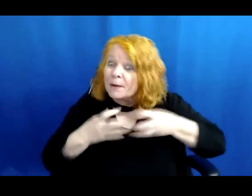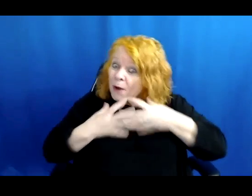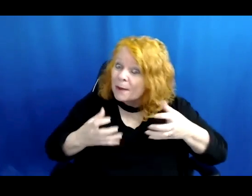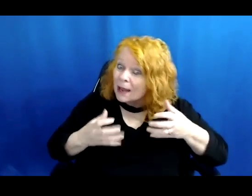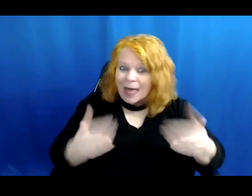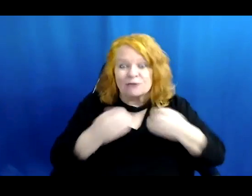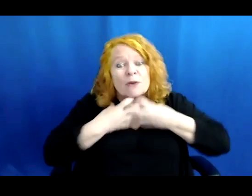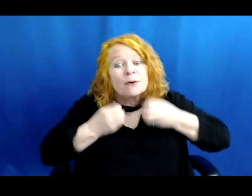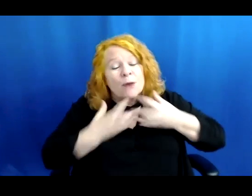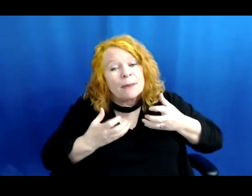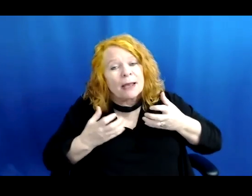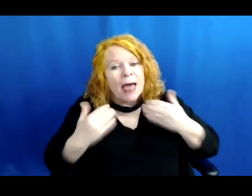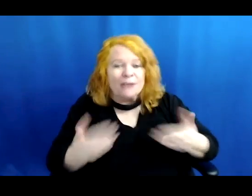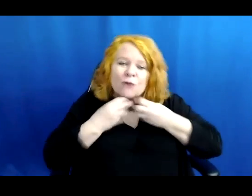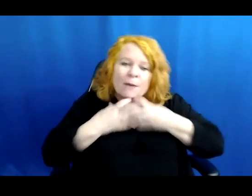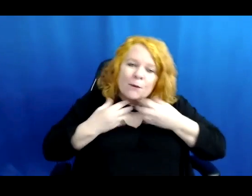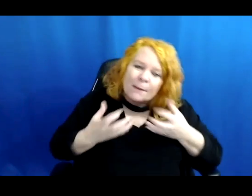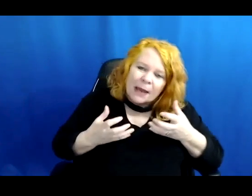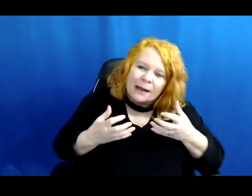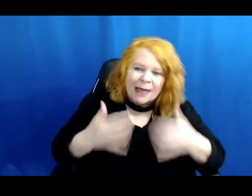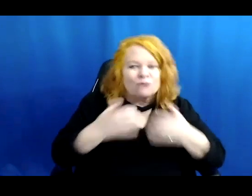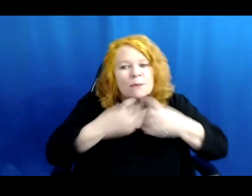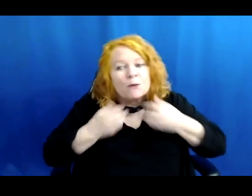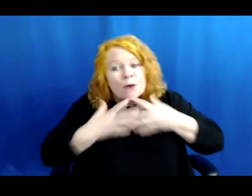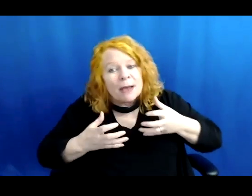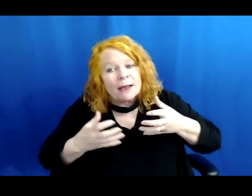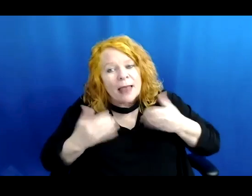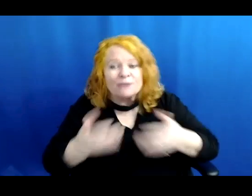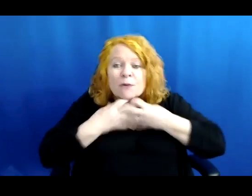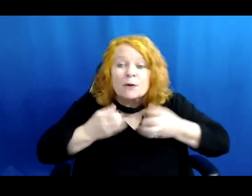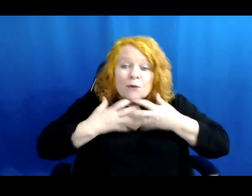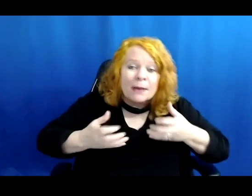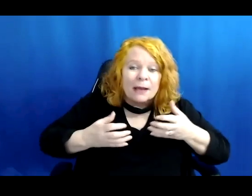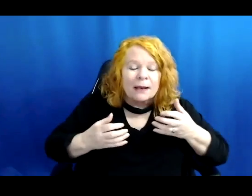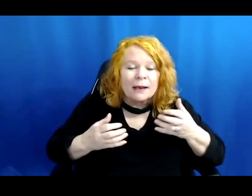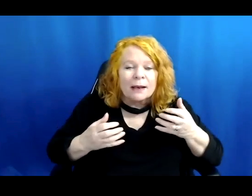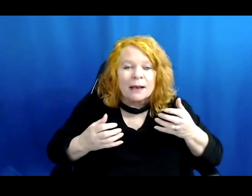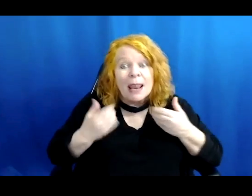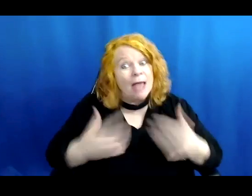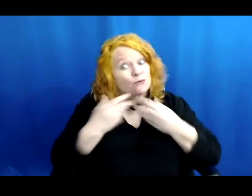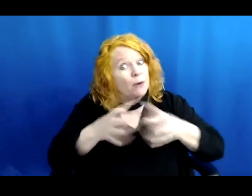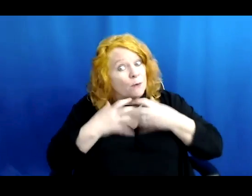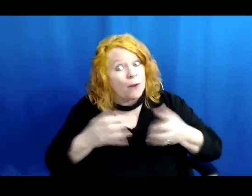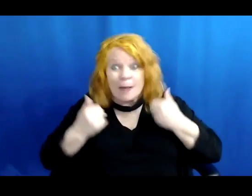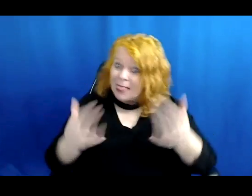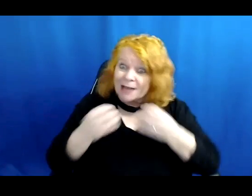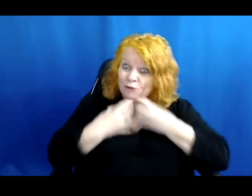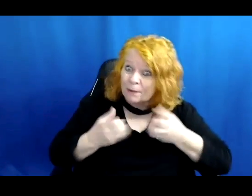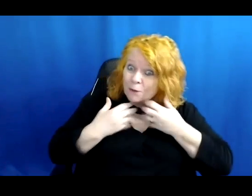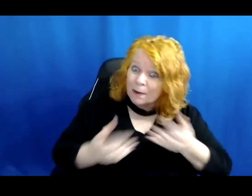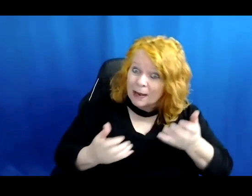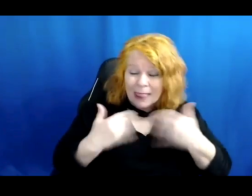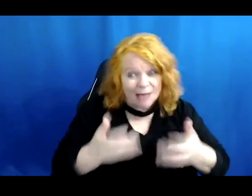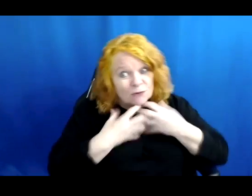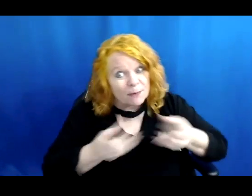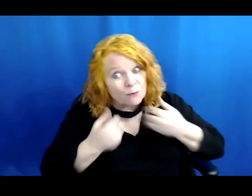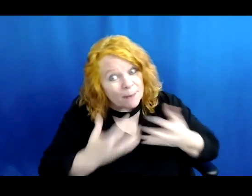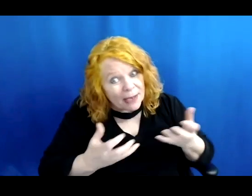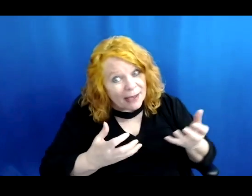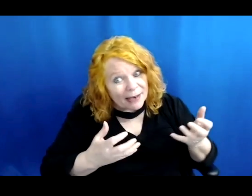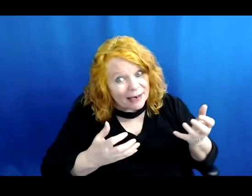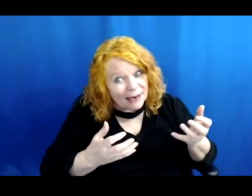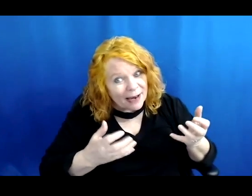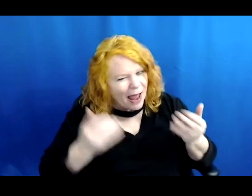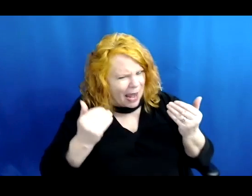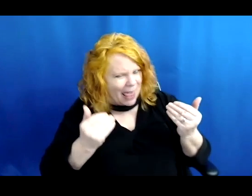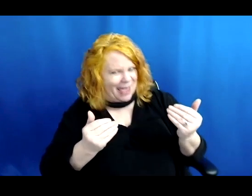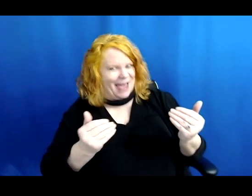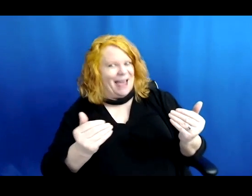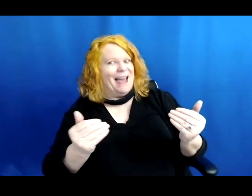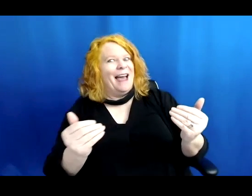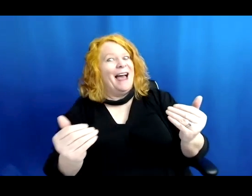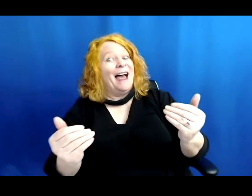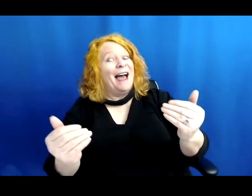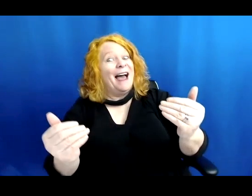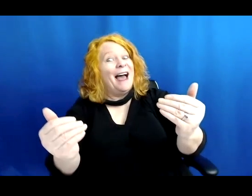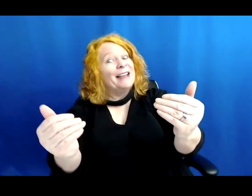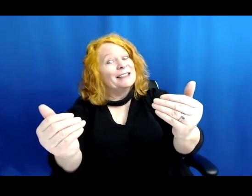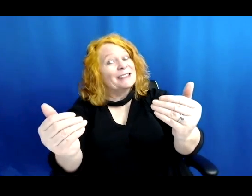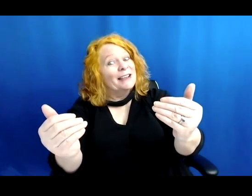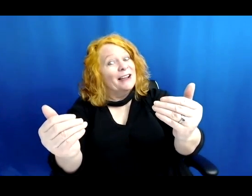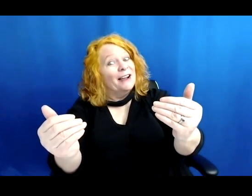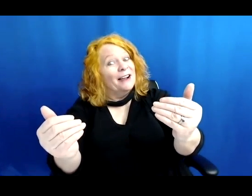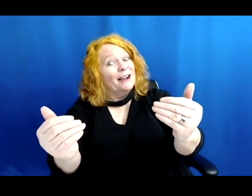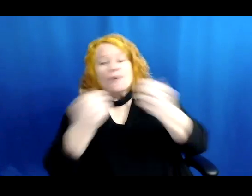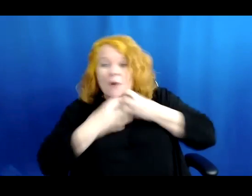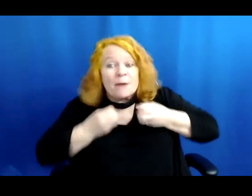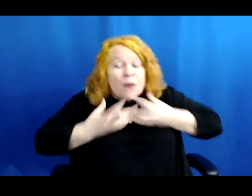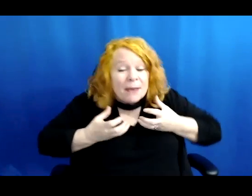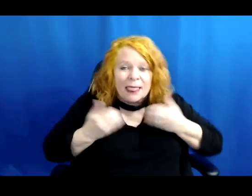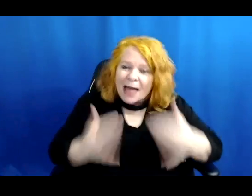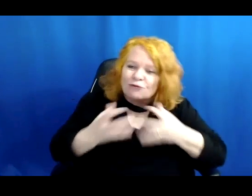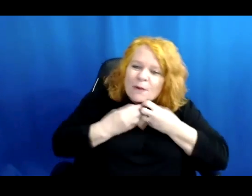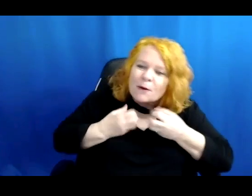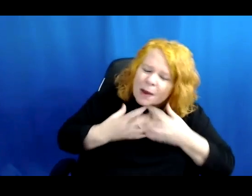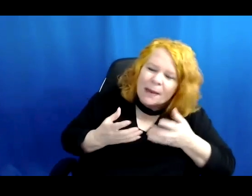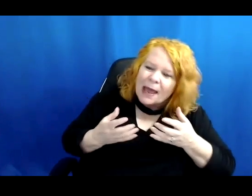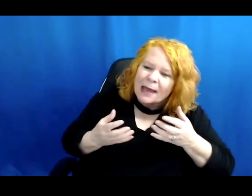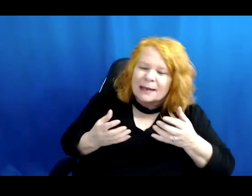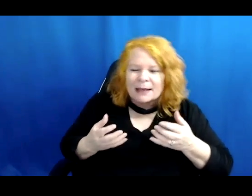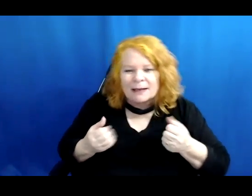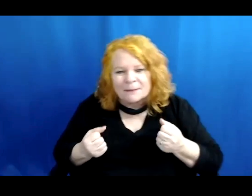Let's Ribbit Ribbit. Let's Ribbit Ribbit.